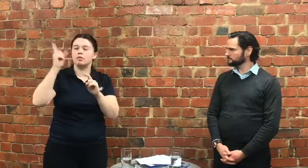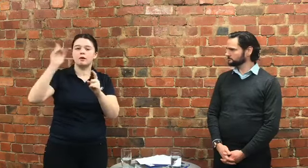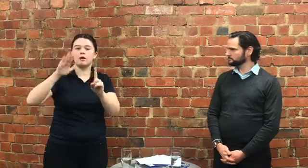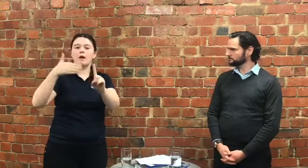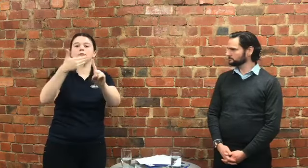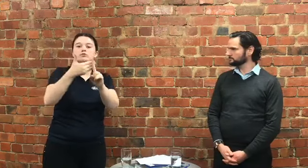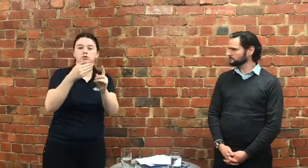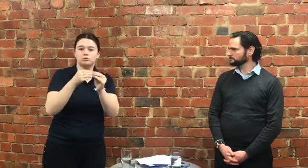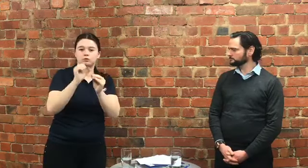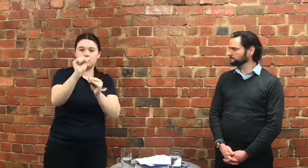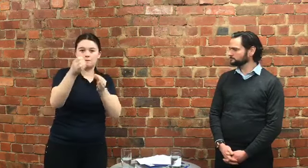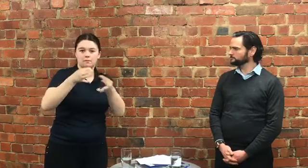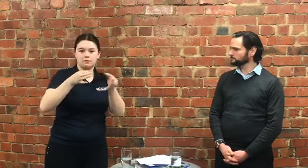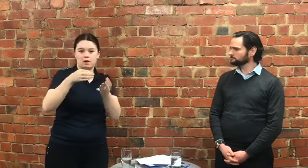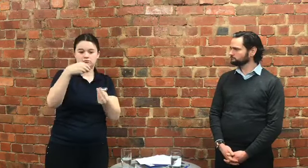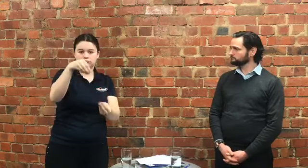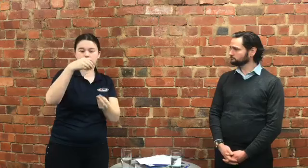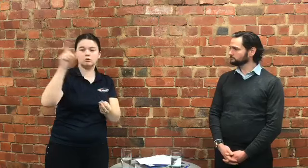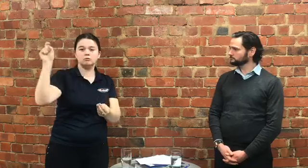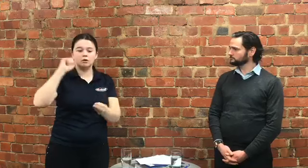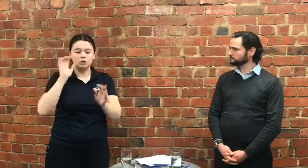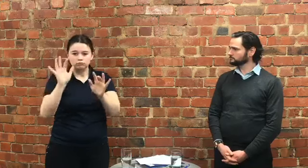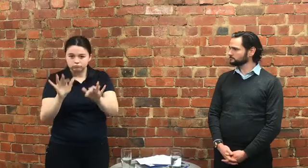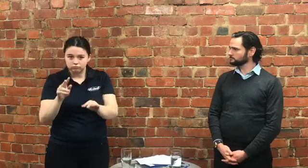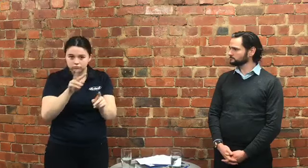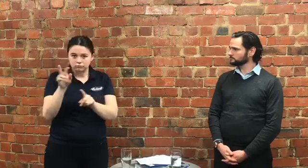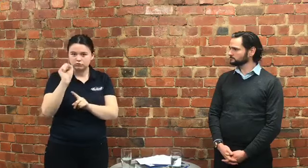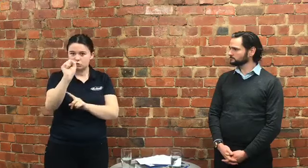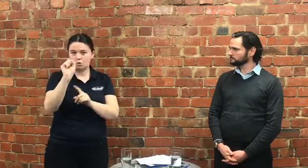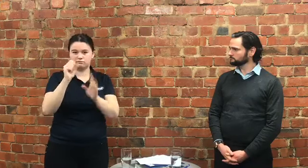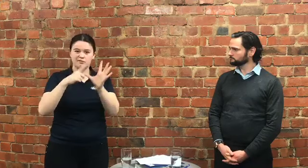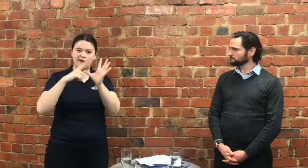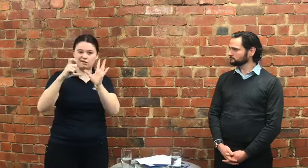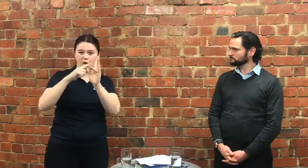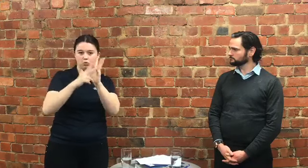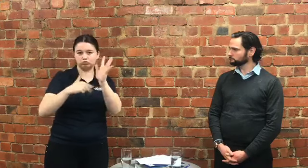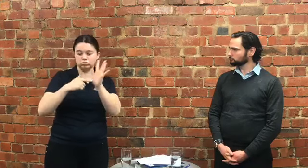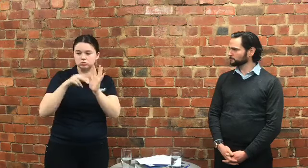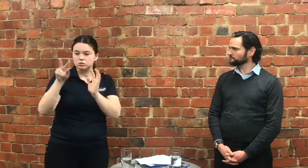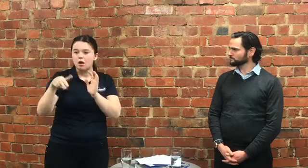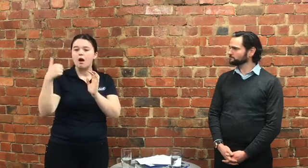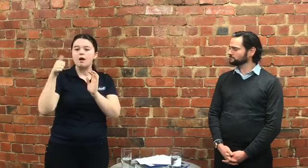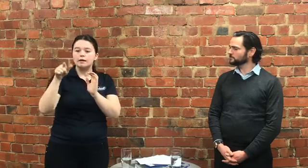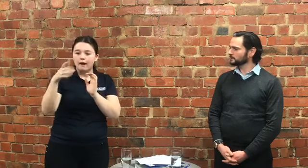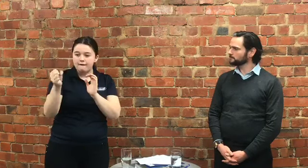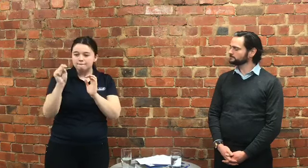I think it's really important that you contact the NDIA and find out what the status is of your application.